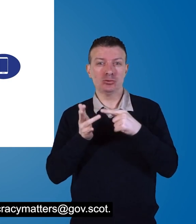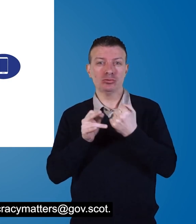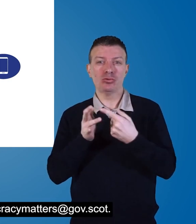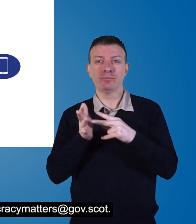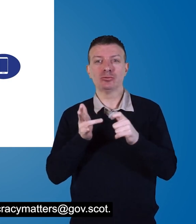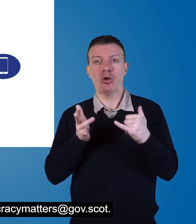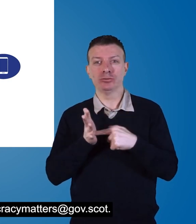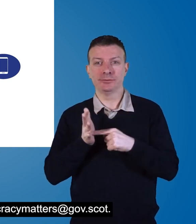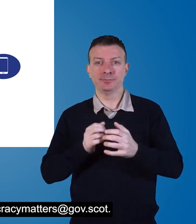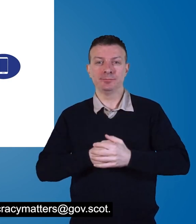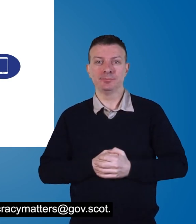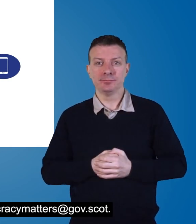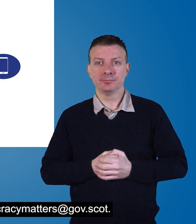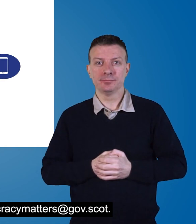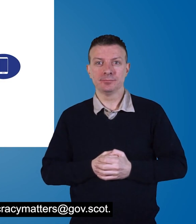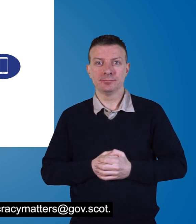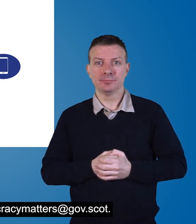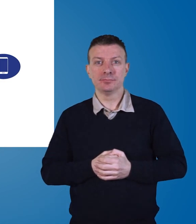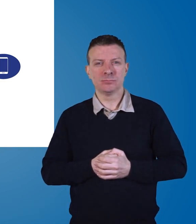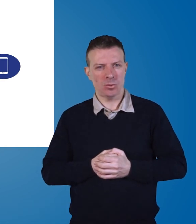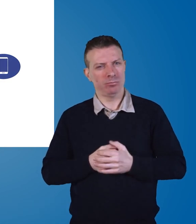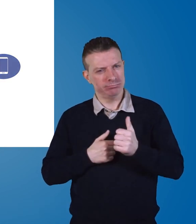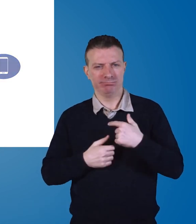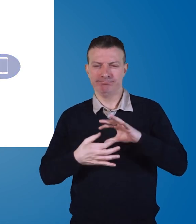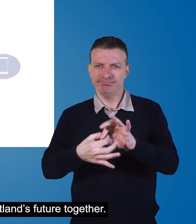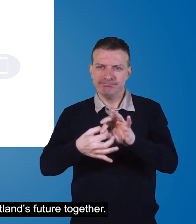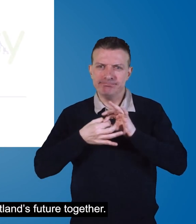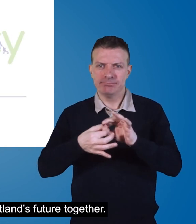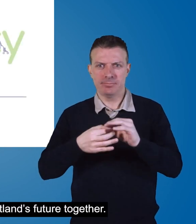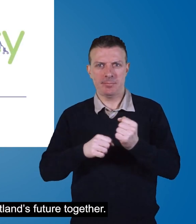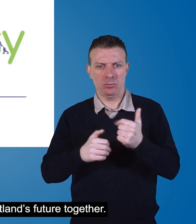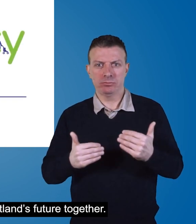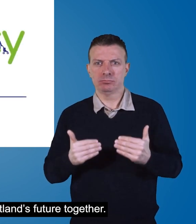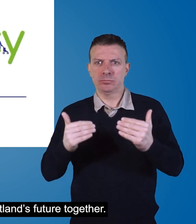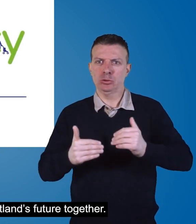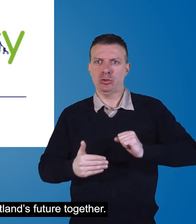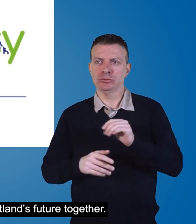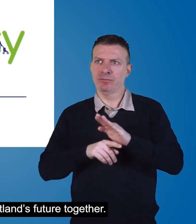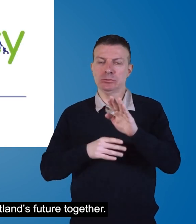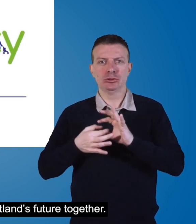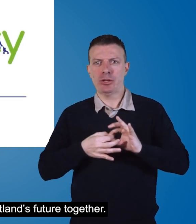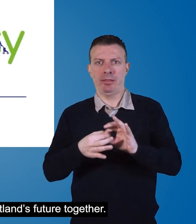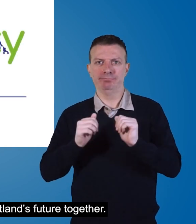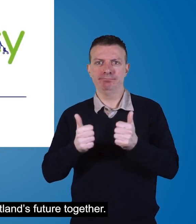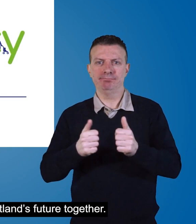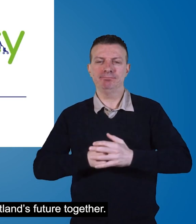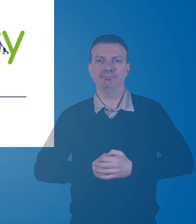democracymatters@gov.scot Let's take this next step in Scotland's Future together.